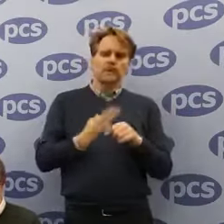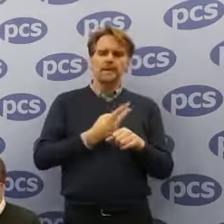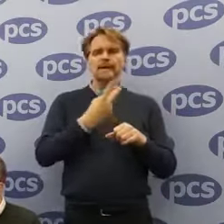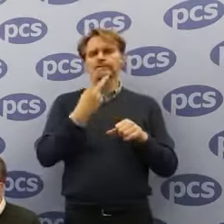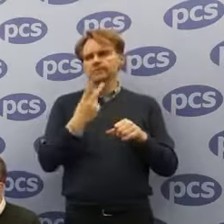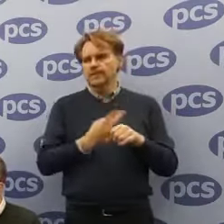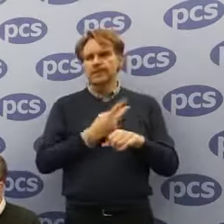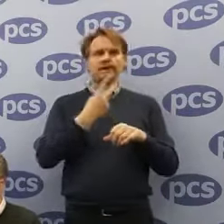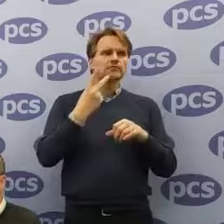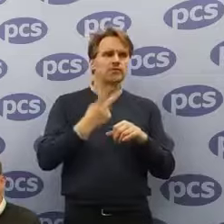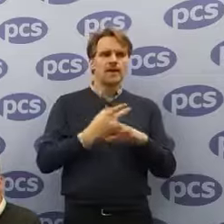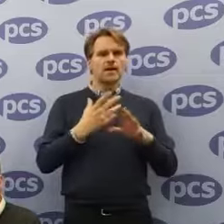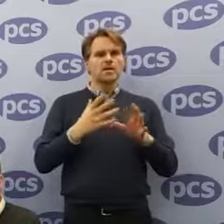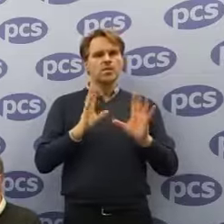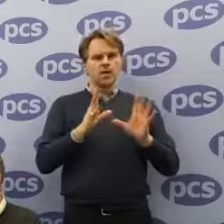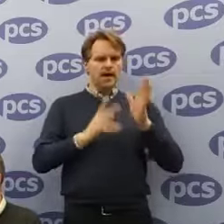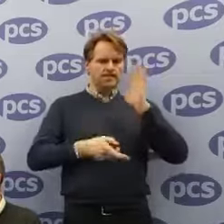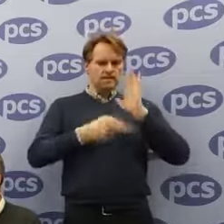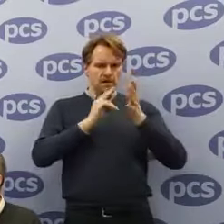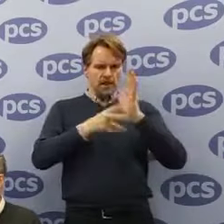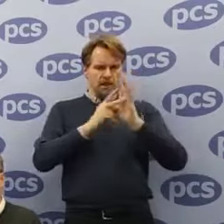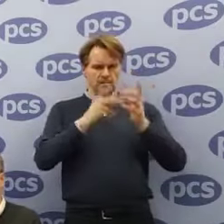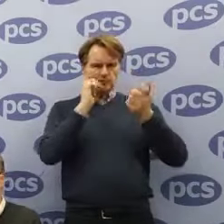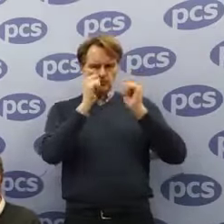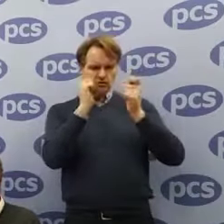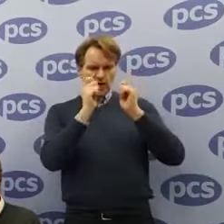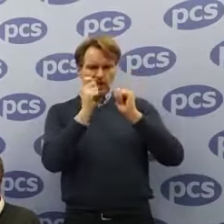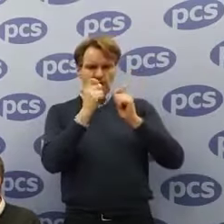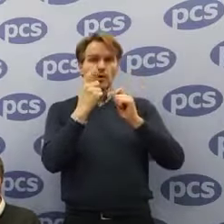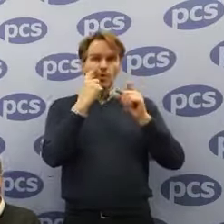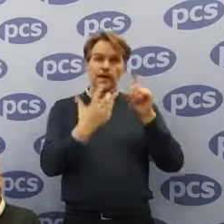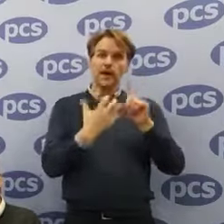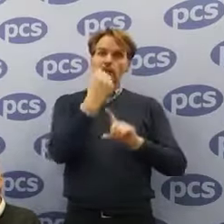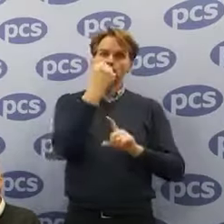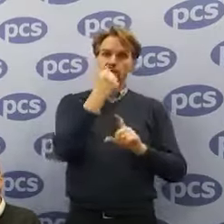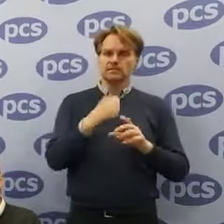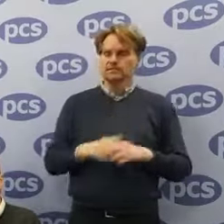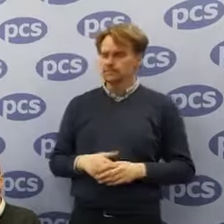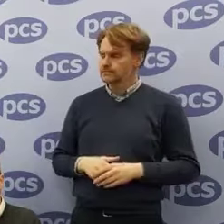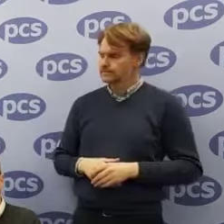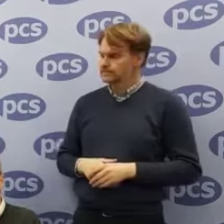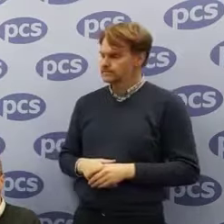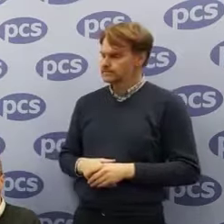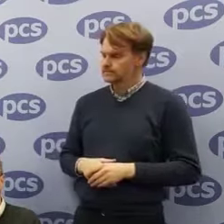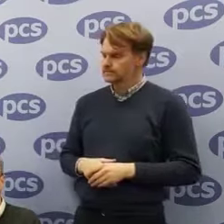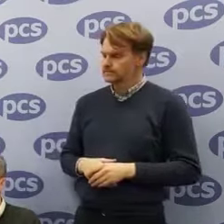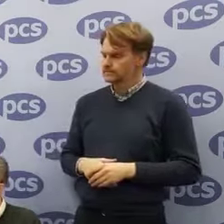making changes, in a new circumstance and we can win. Thank you so why is it